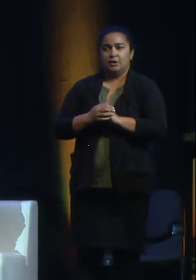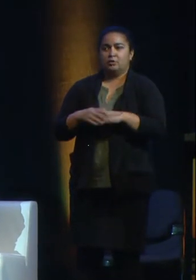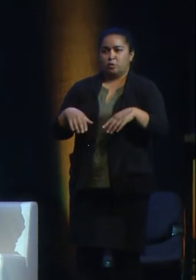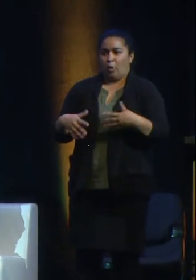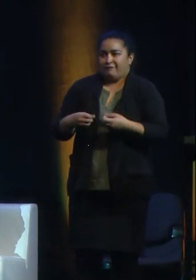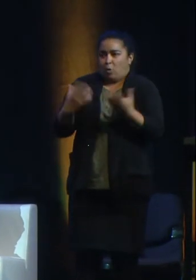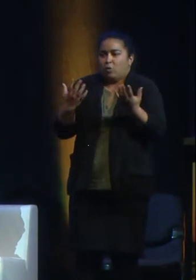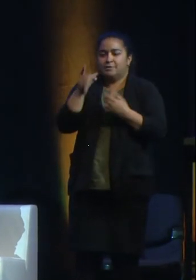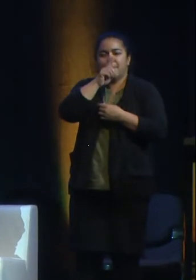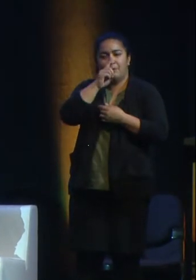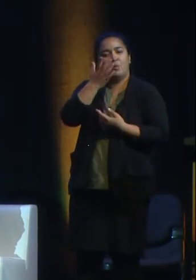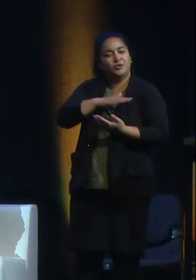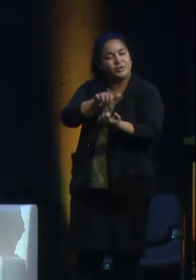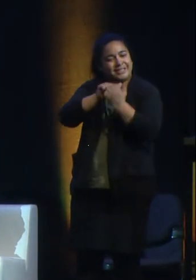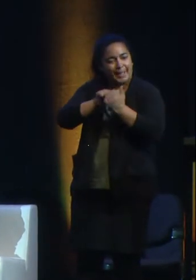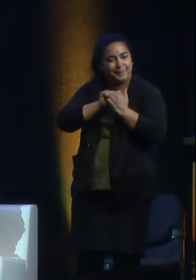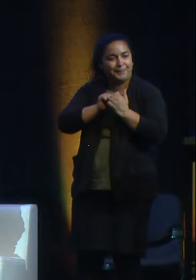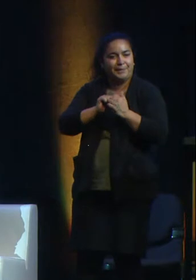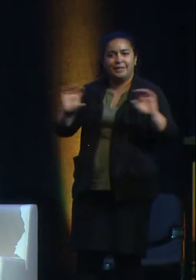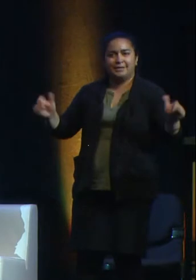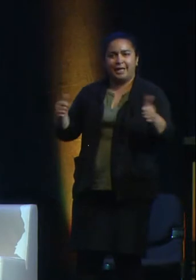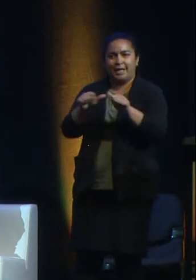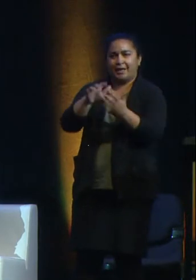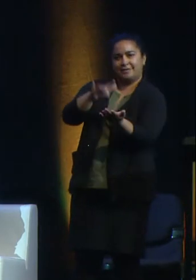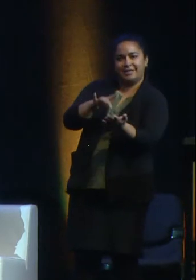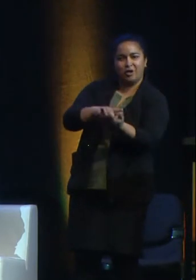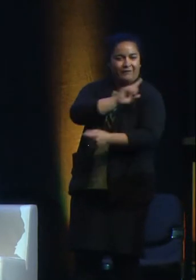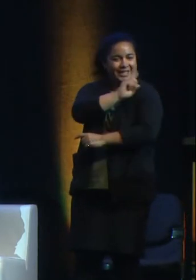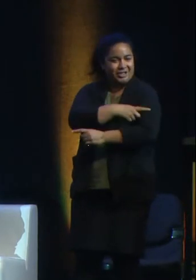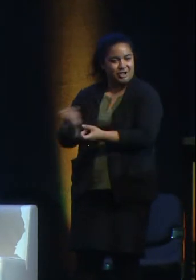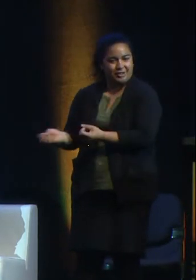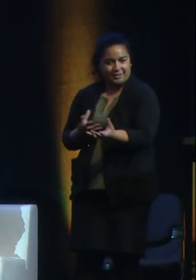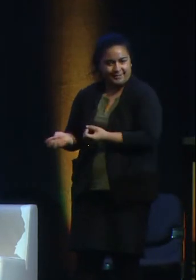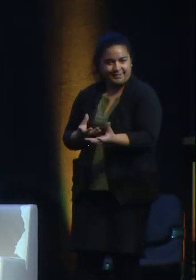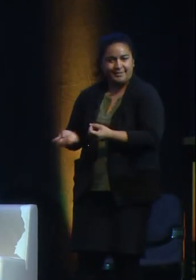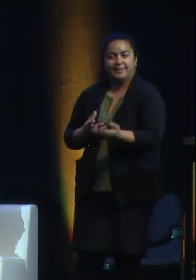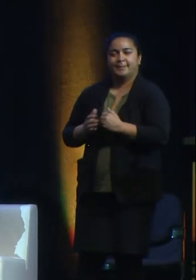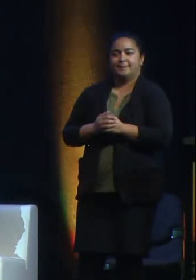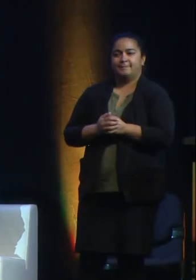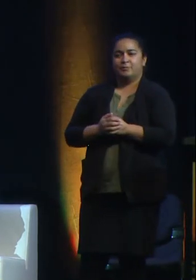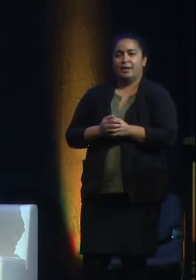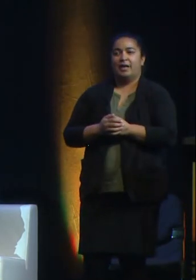keep Taranaki as an energy based economy, but overwhelmingly people accepted that we